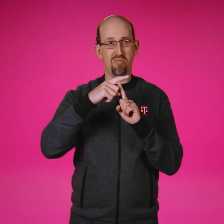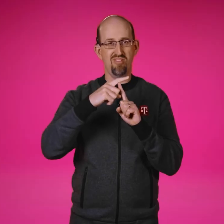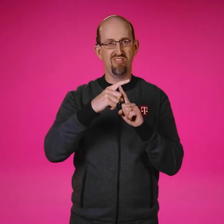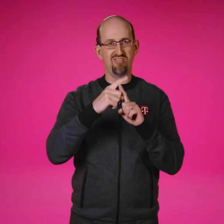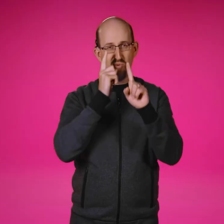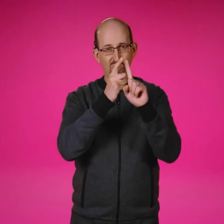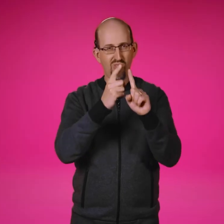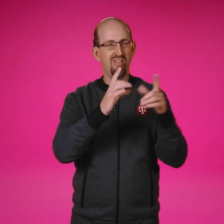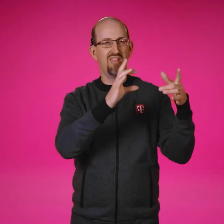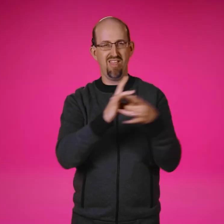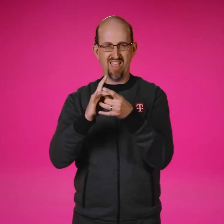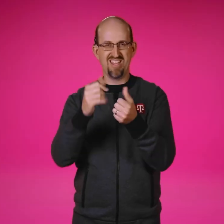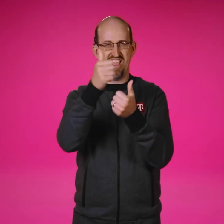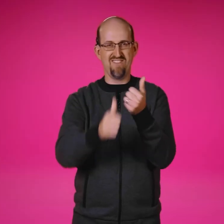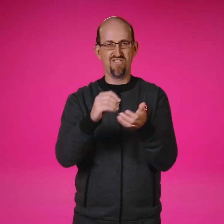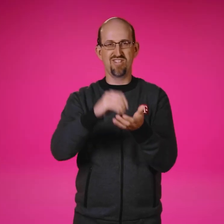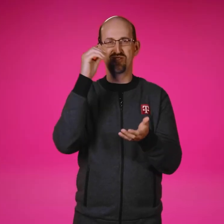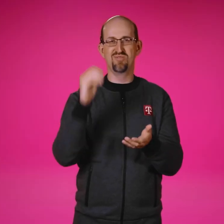T-Mobile. Working to connect every student.